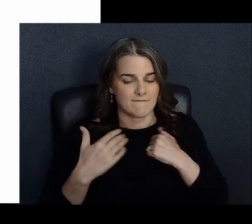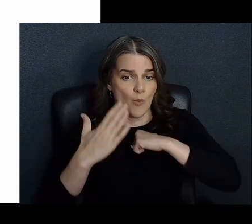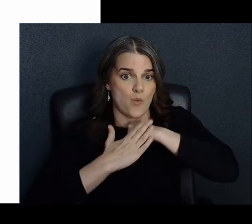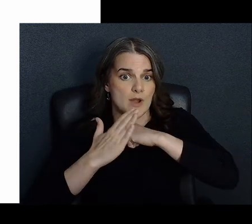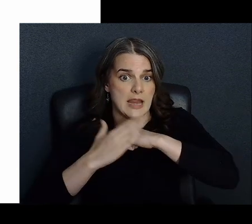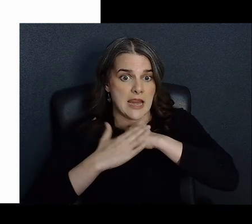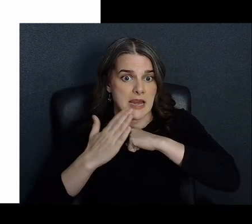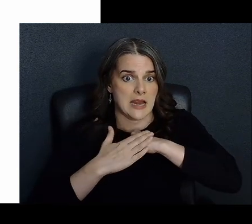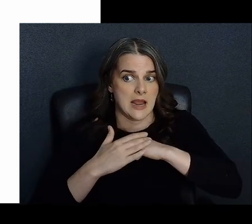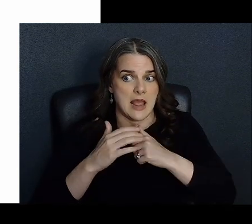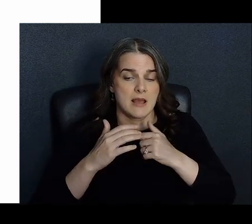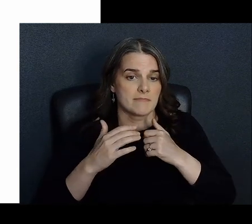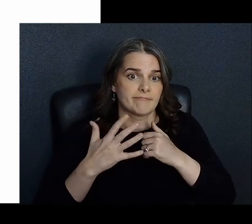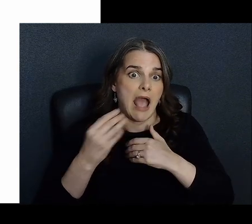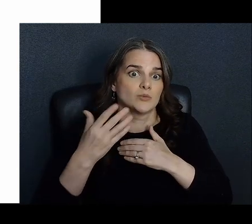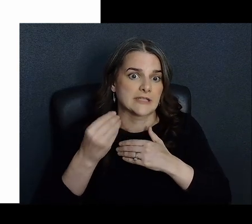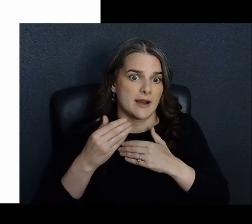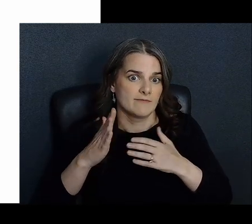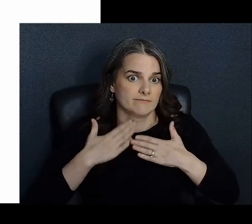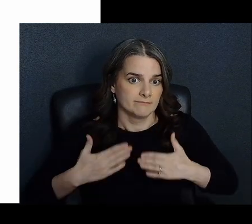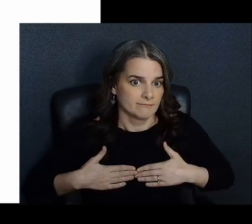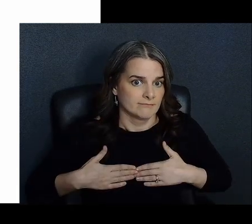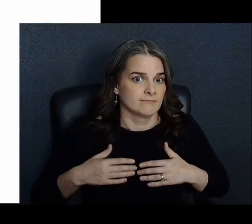Also, it has indoor door. Obstacle detection.